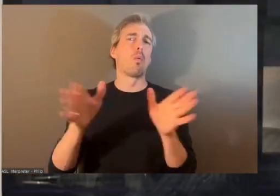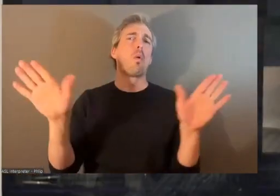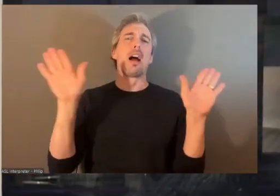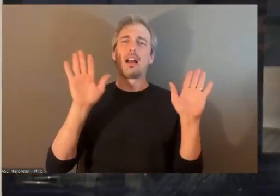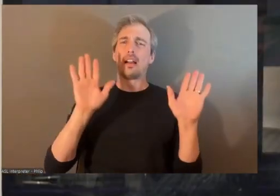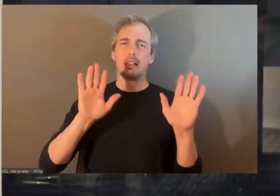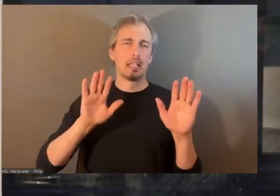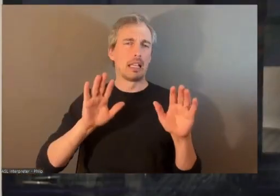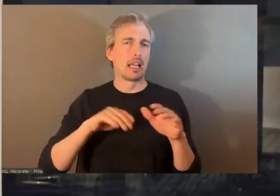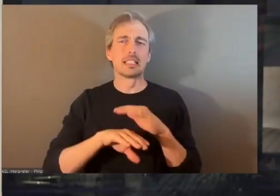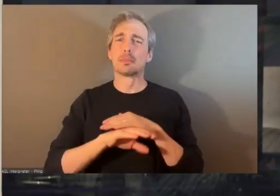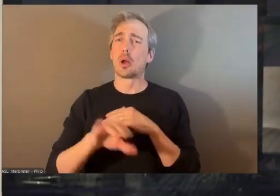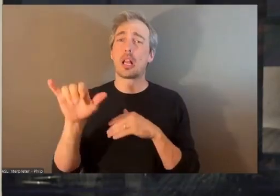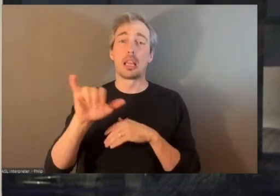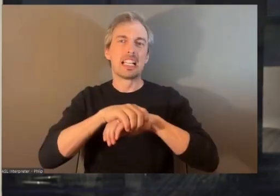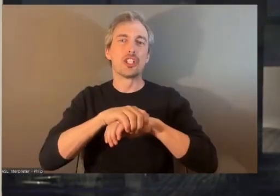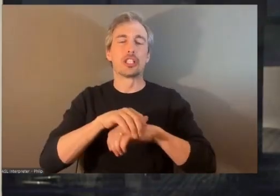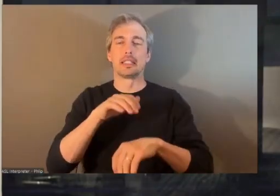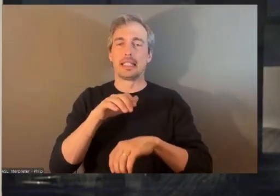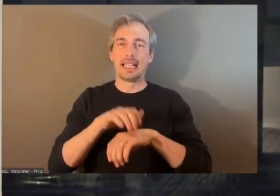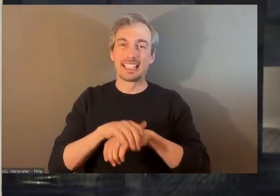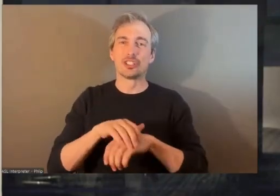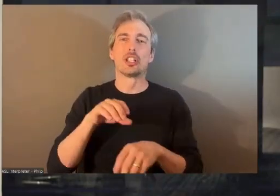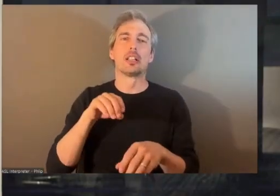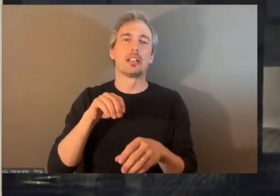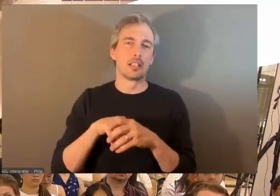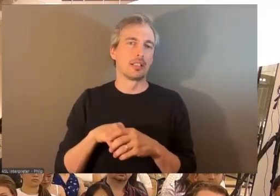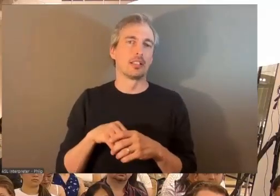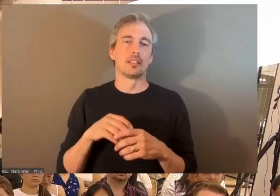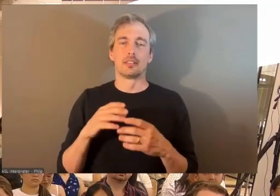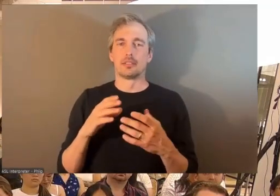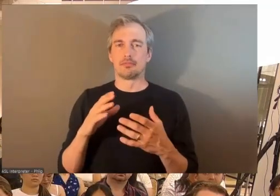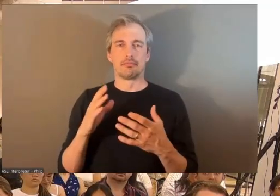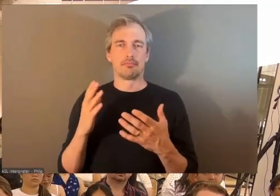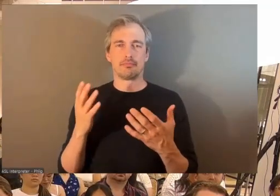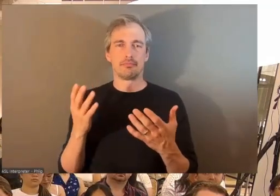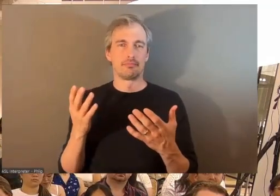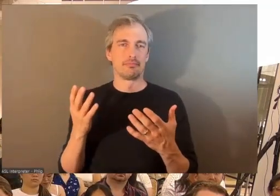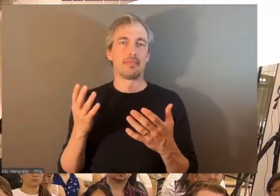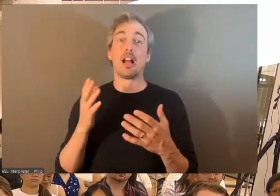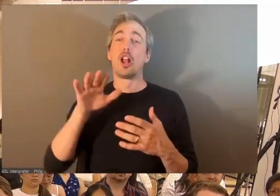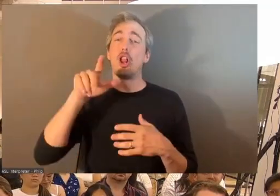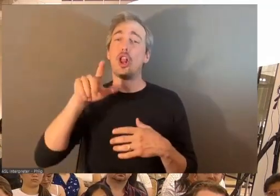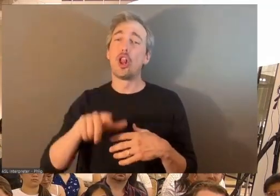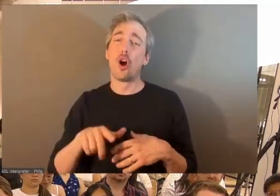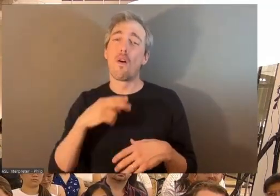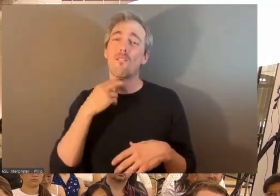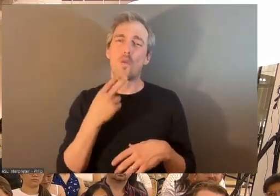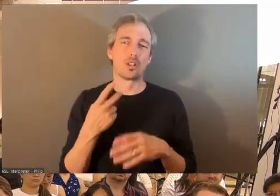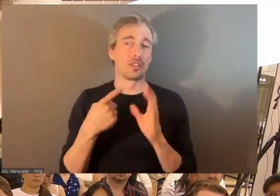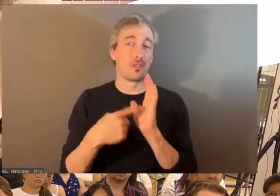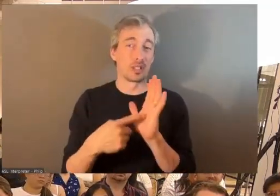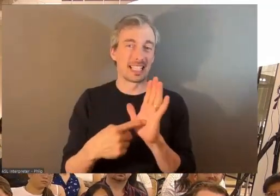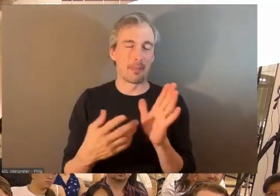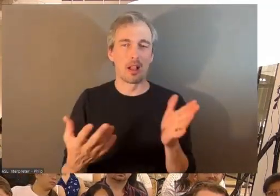I'm gonna look it up. Check back on the Slack! Yes. If you're part of our Slack community.